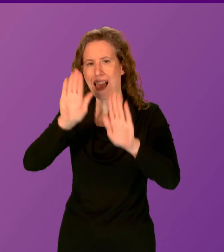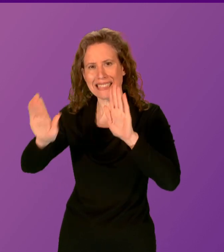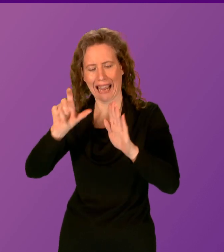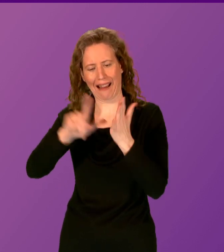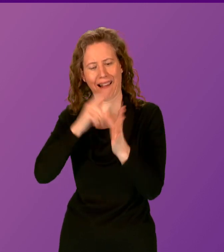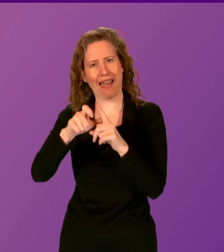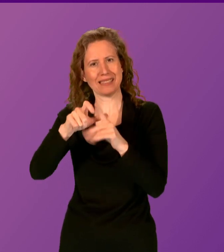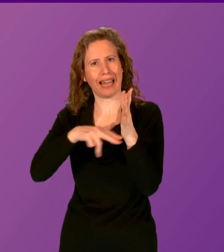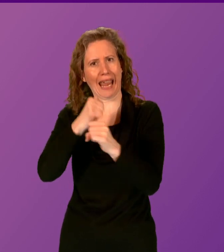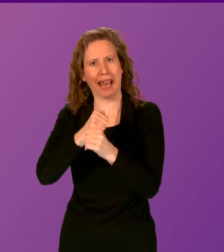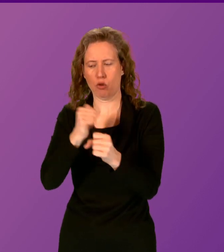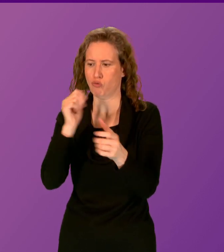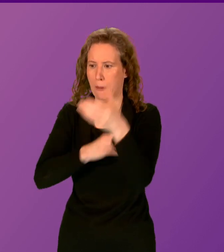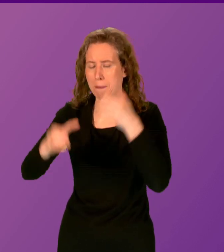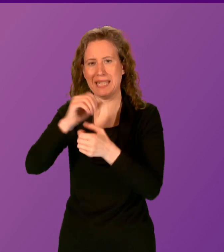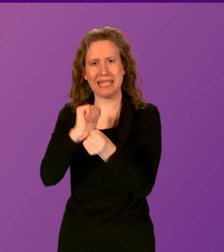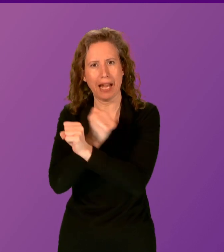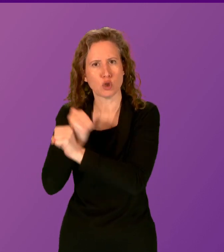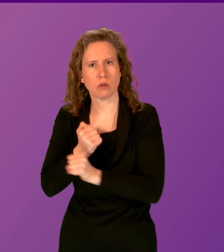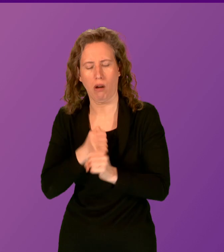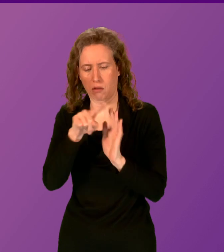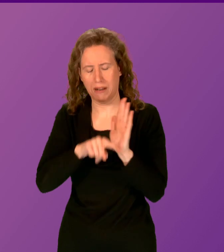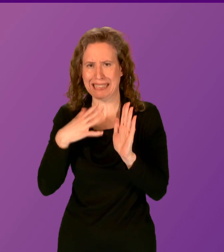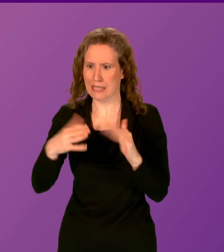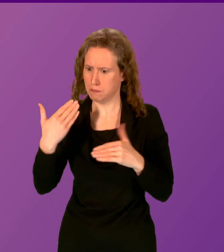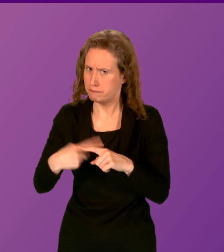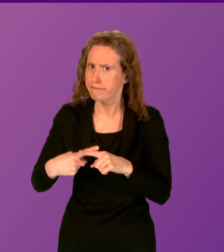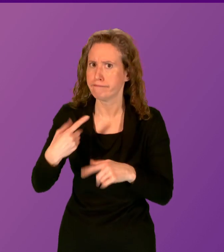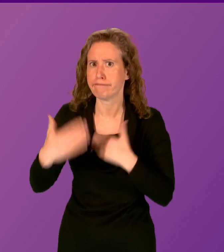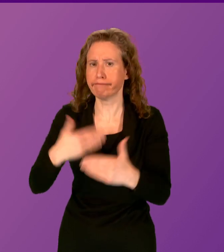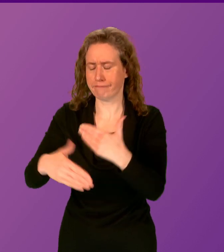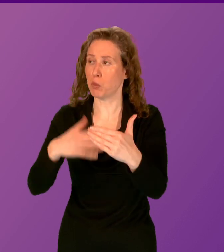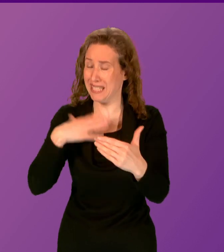programme are taken forward with urgency by Parliament, Government and developers?